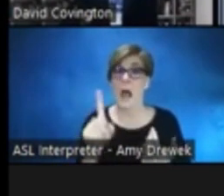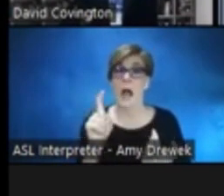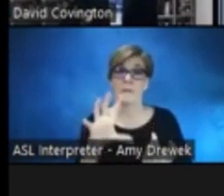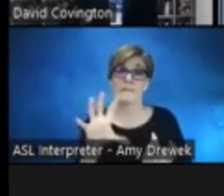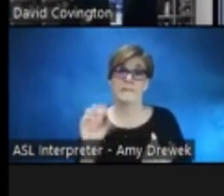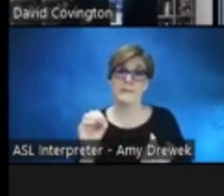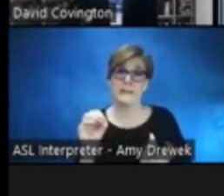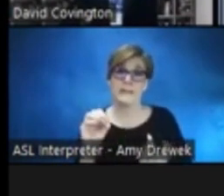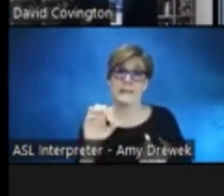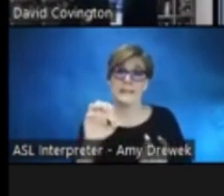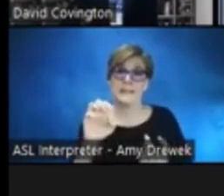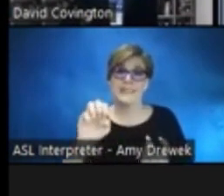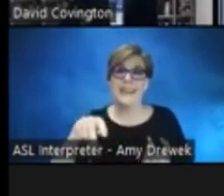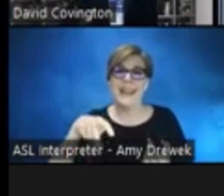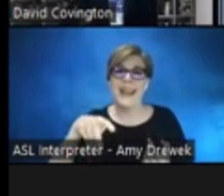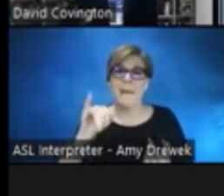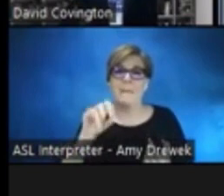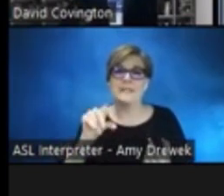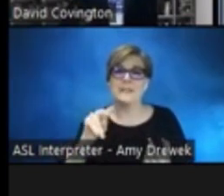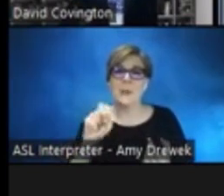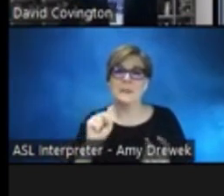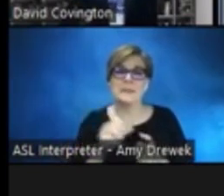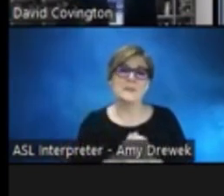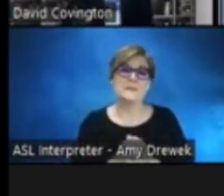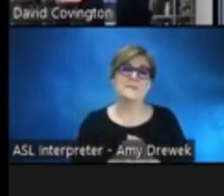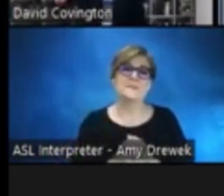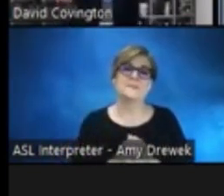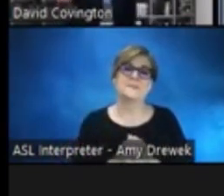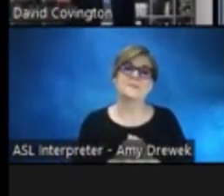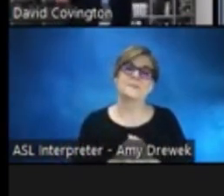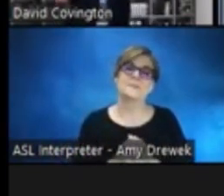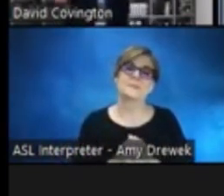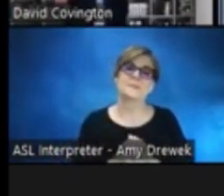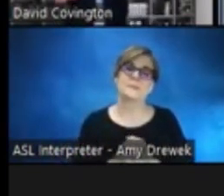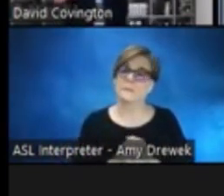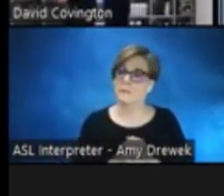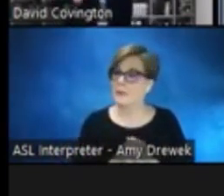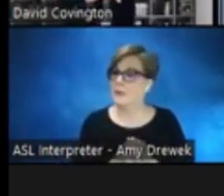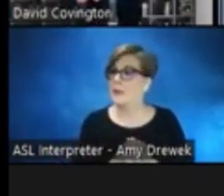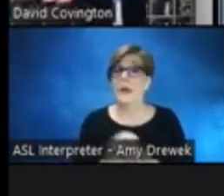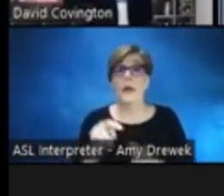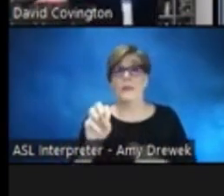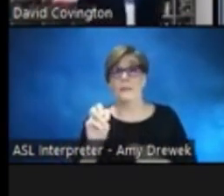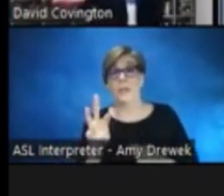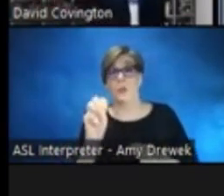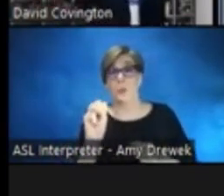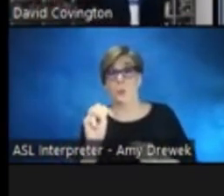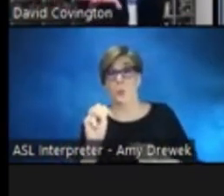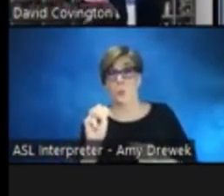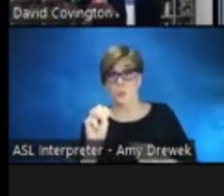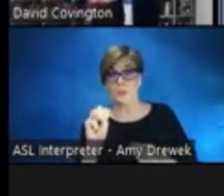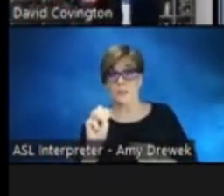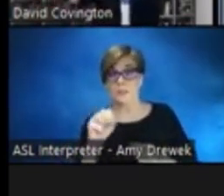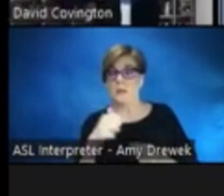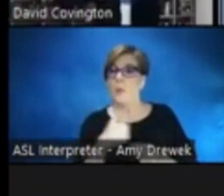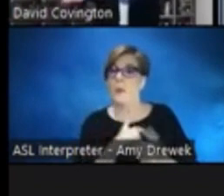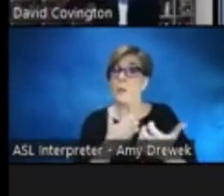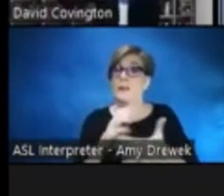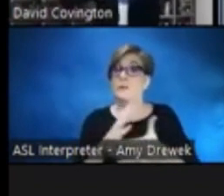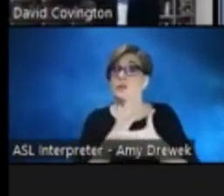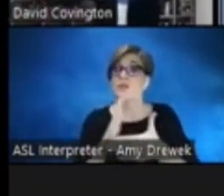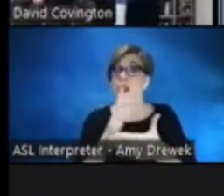THE NEWS ITEMS THAT WE HOPED TO PRESENT -- WE GOT BACKED UP SO WE